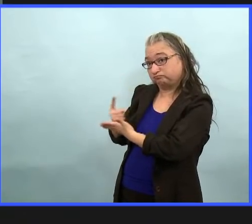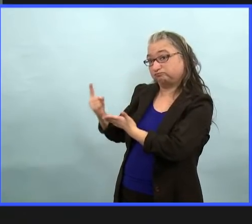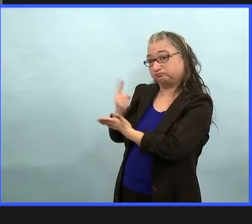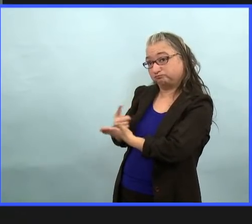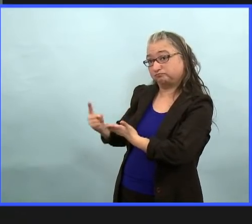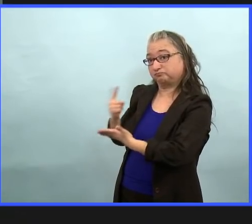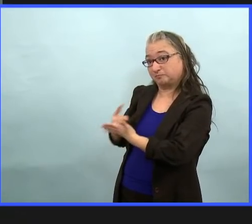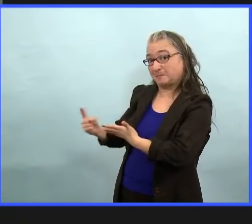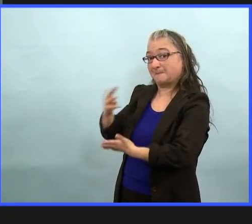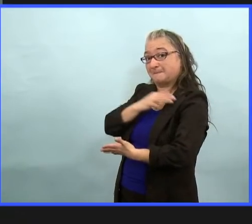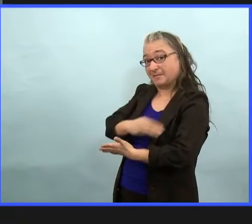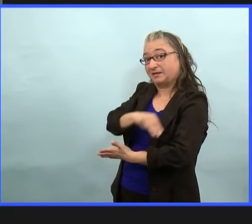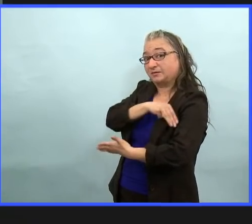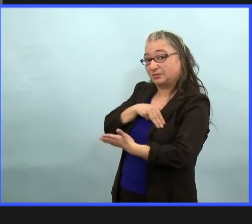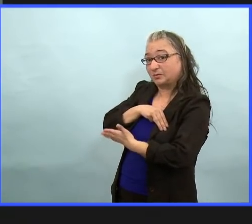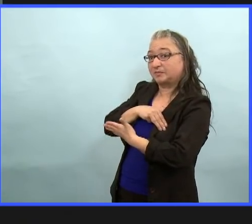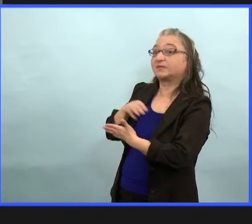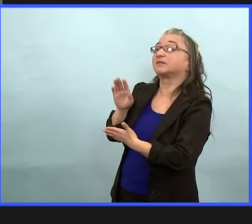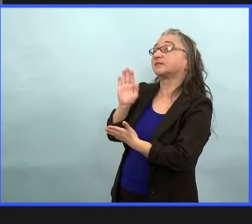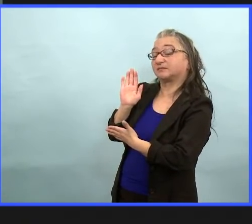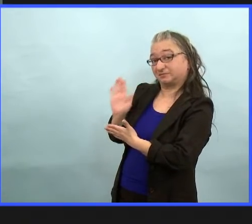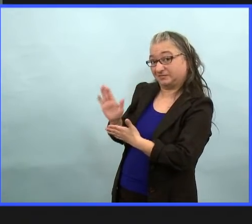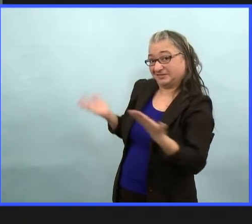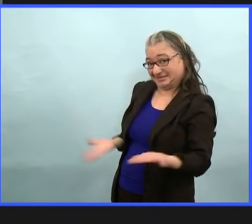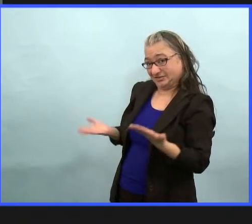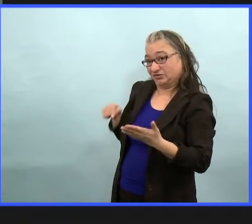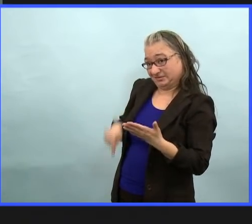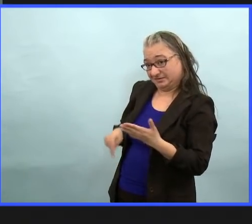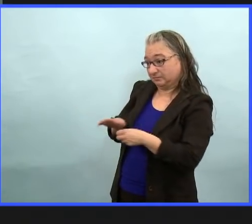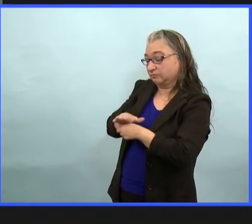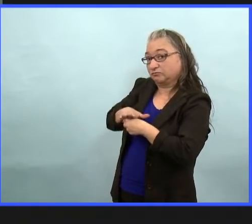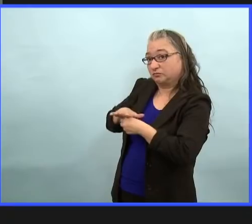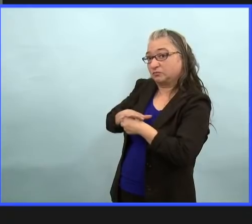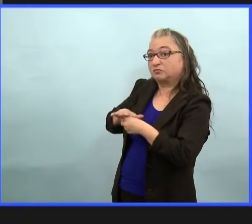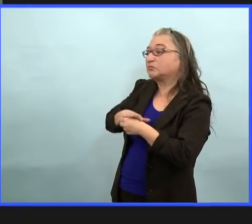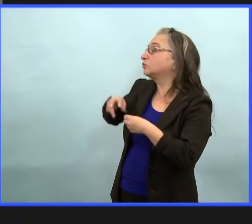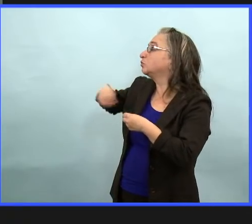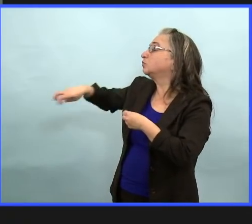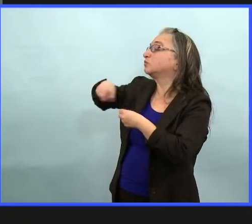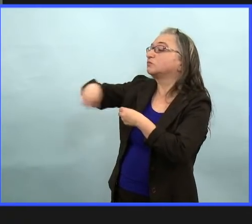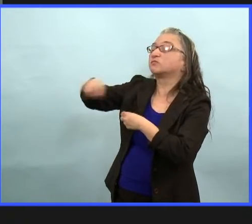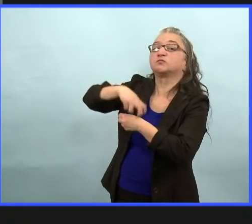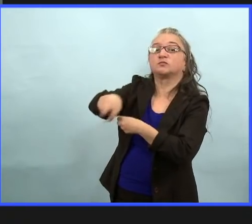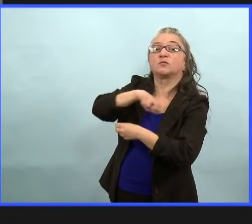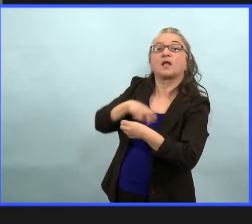but outside their region uh to free up beds has that plateaued or changed in any way